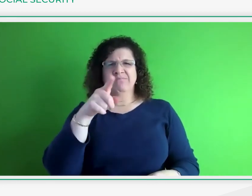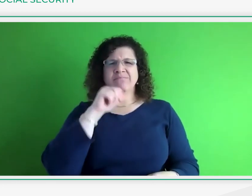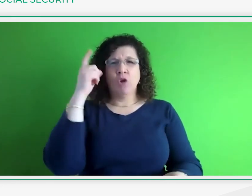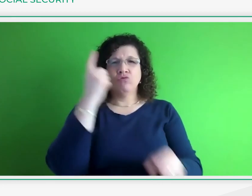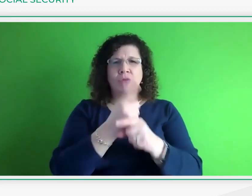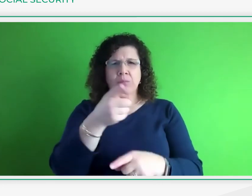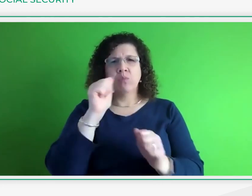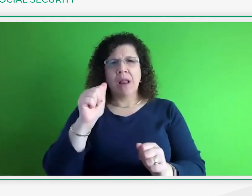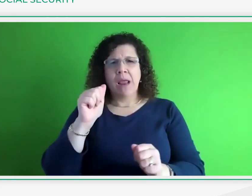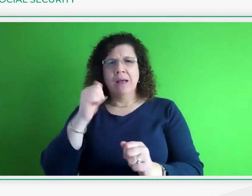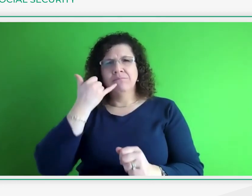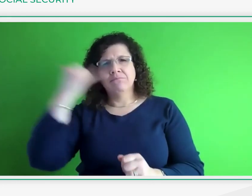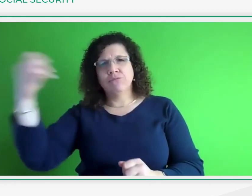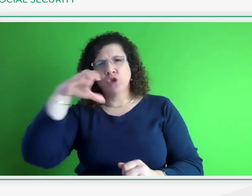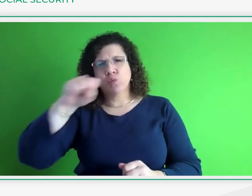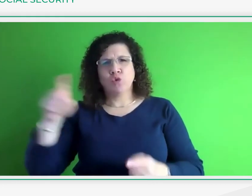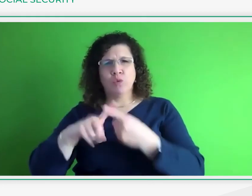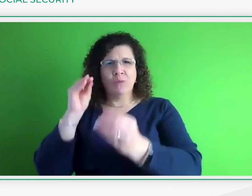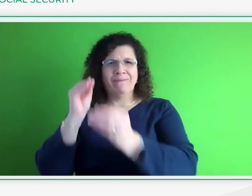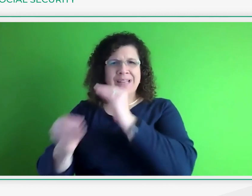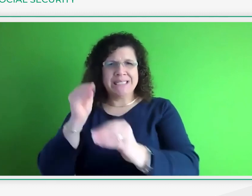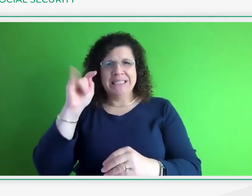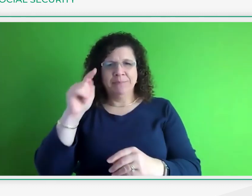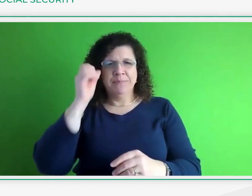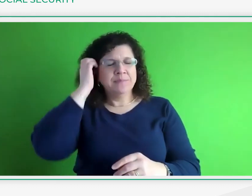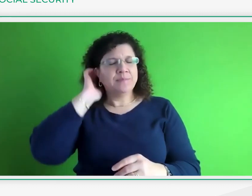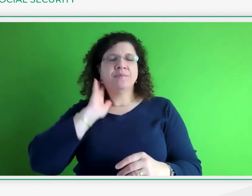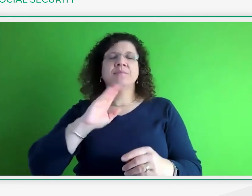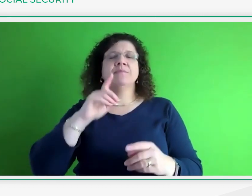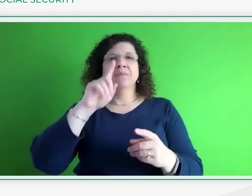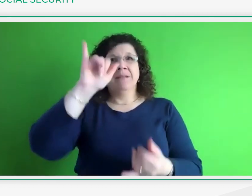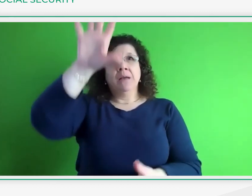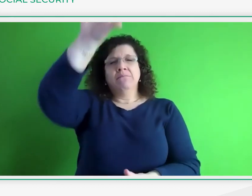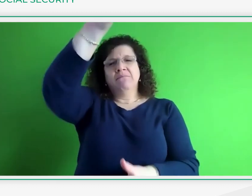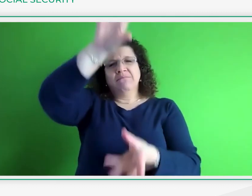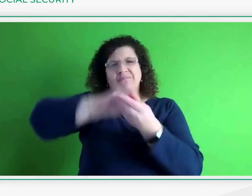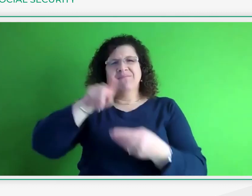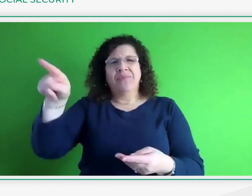Suppose you look at that and you find out that your annual salary is not correct in the Social Security system.